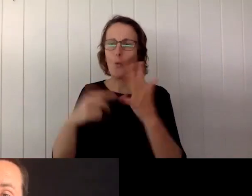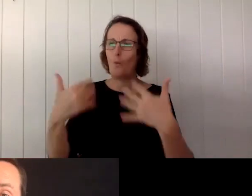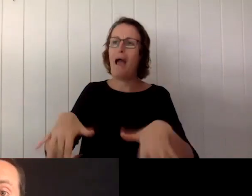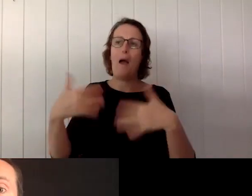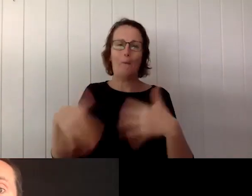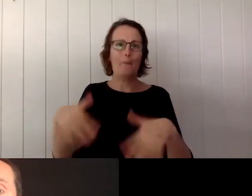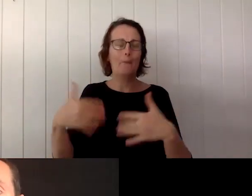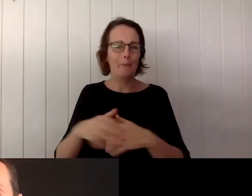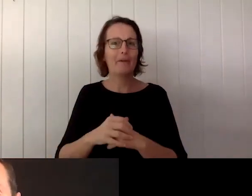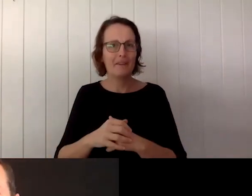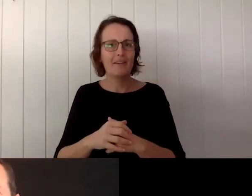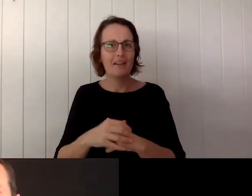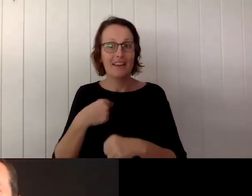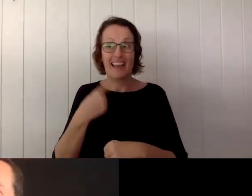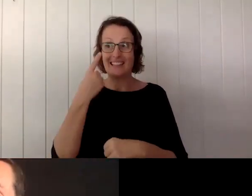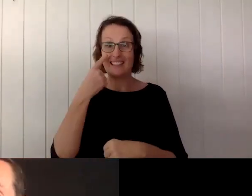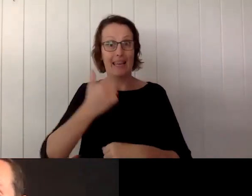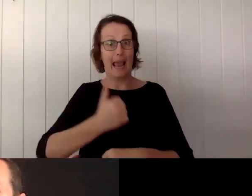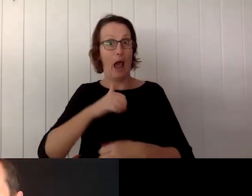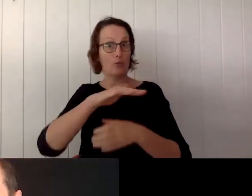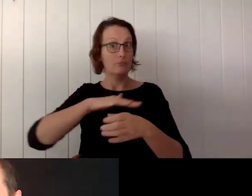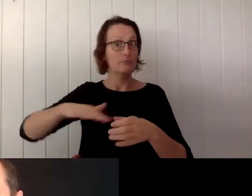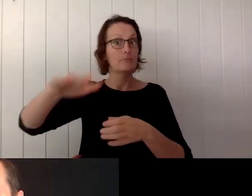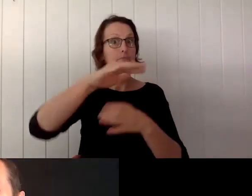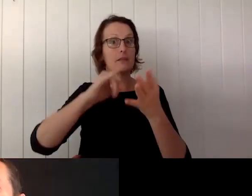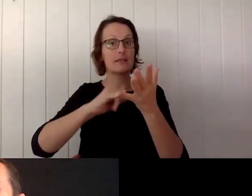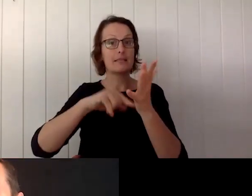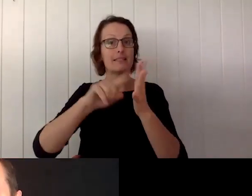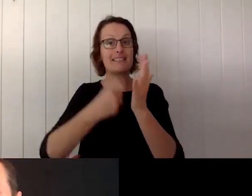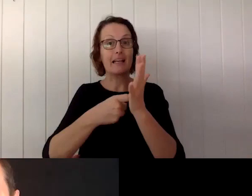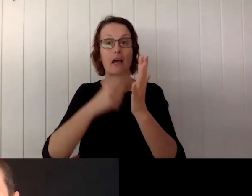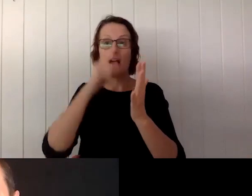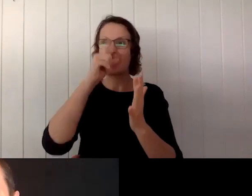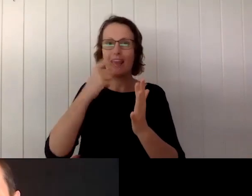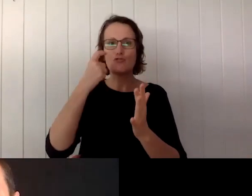we, as a sector, can apply some of those models by maybe translating